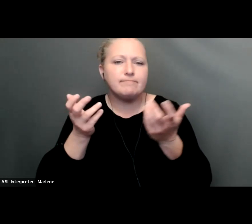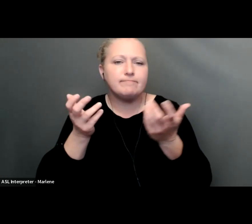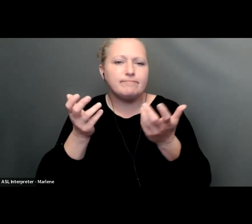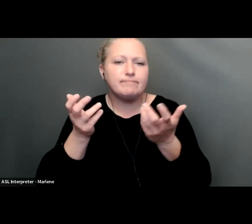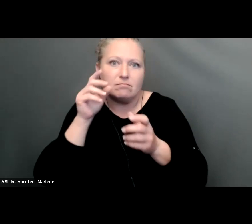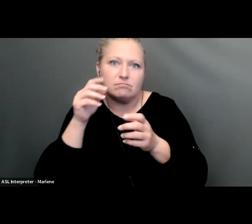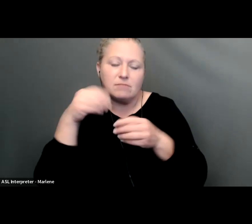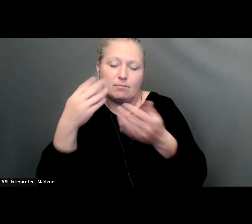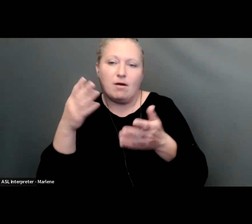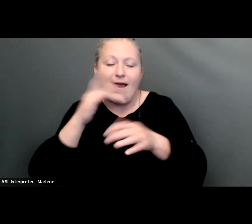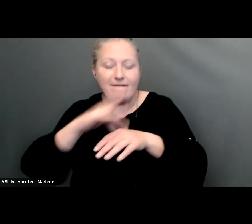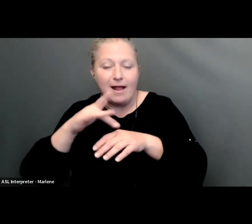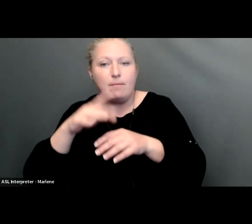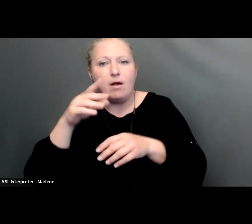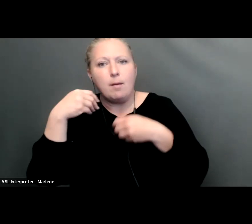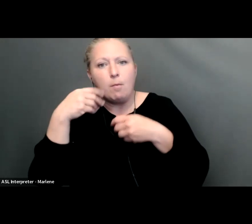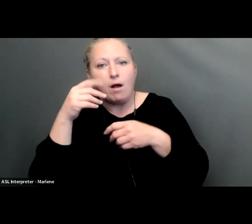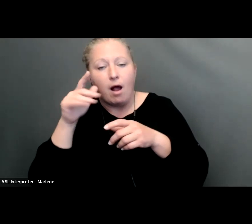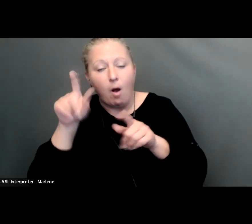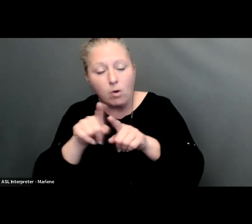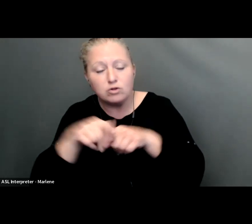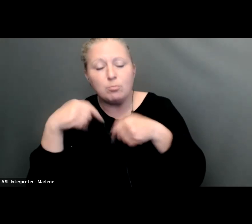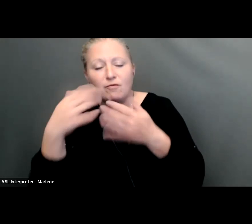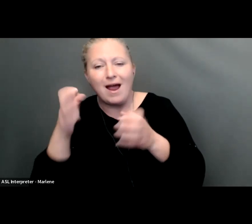while providing educational opportunities and supporting digital skills development.